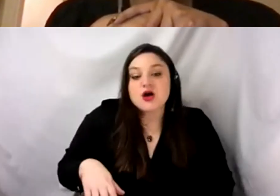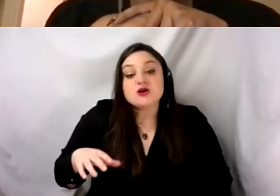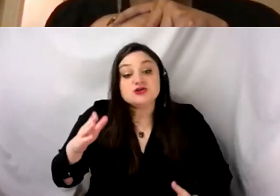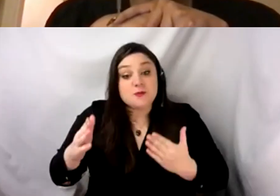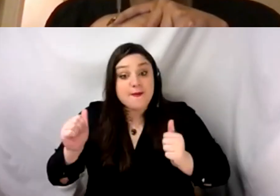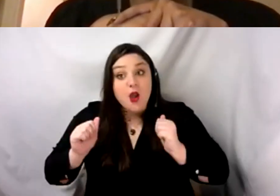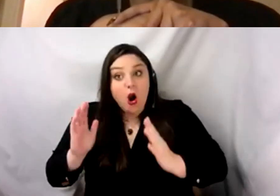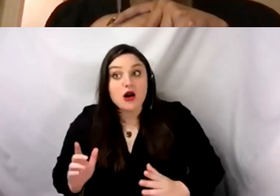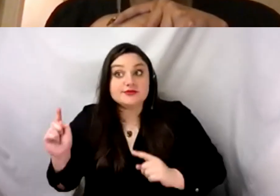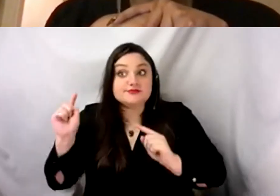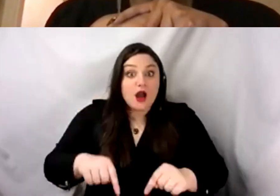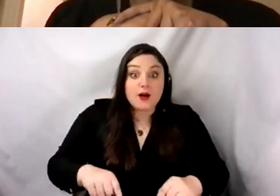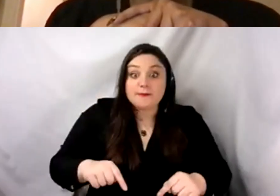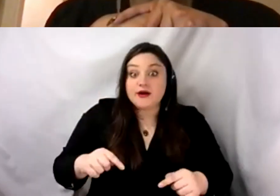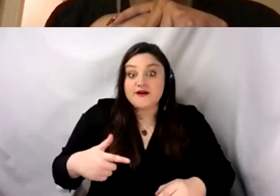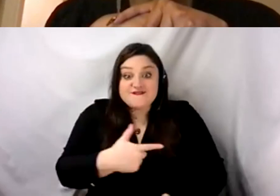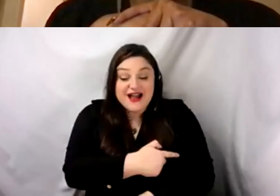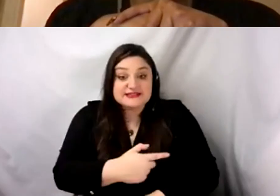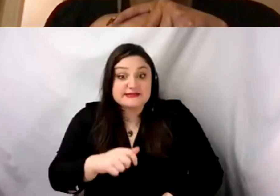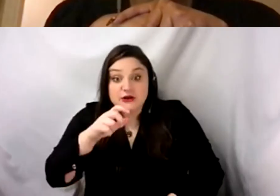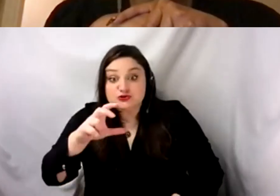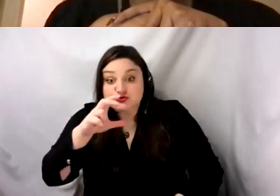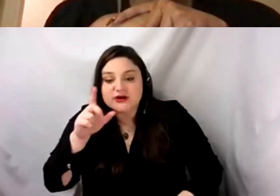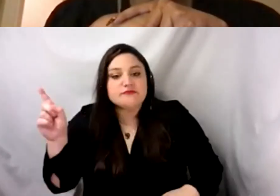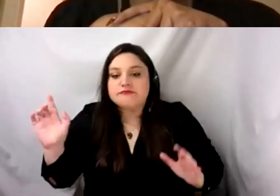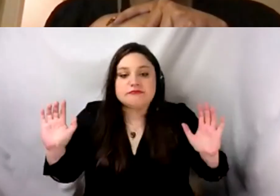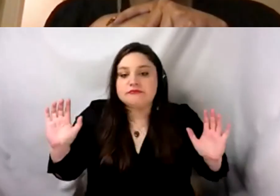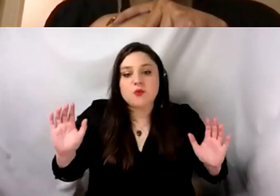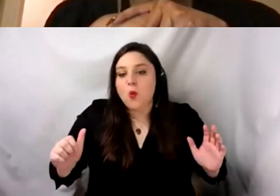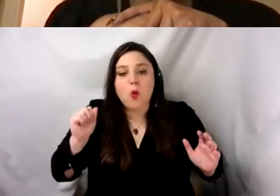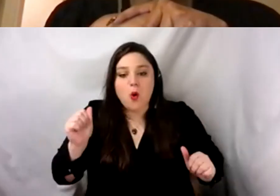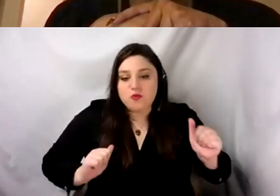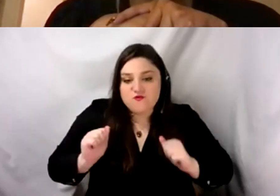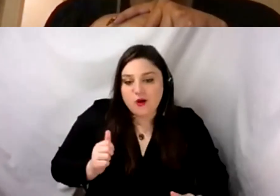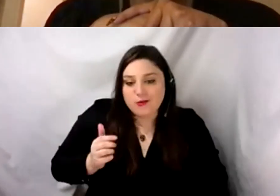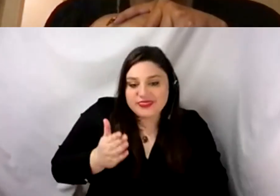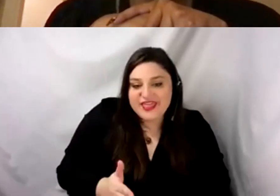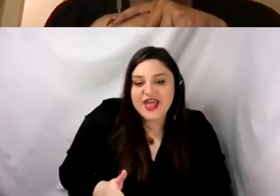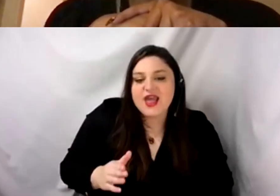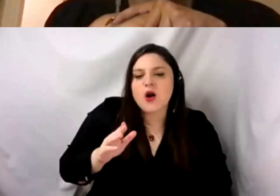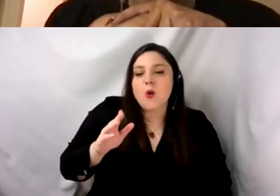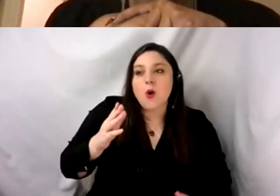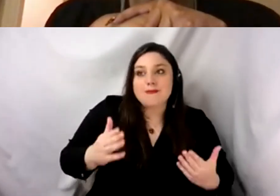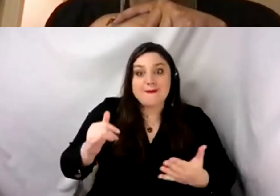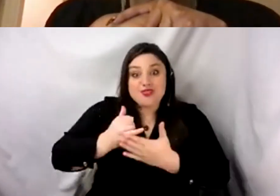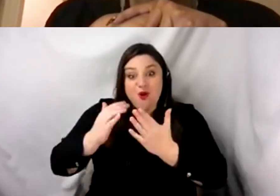about the way other staph can interact with them staff that is driving or managing